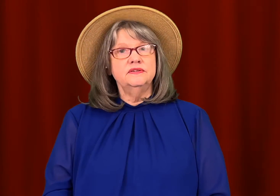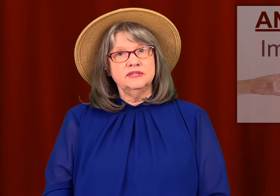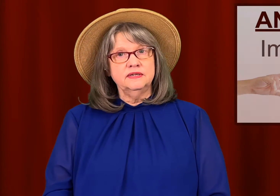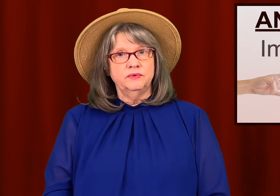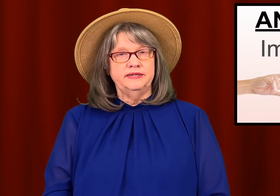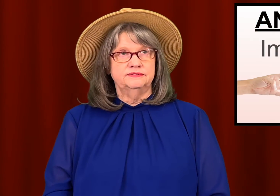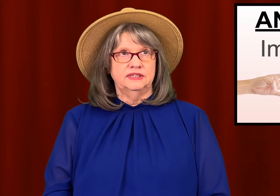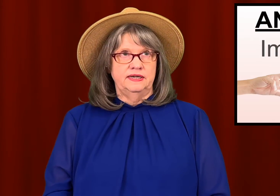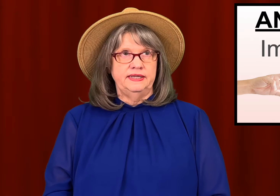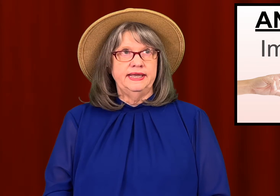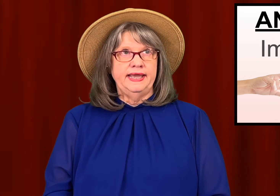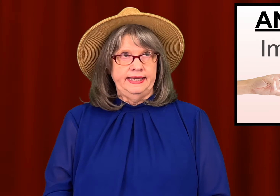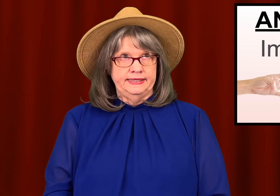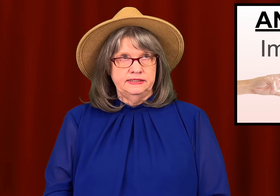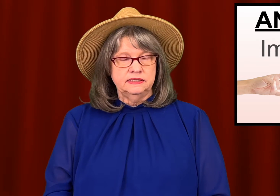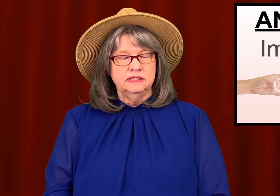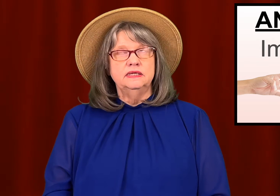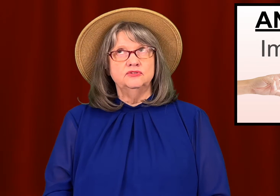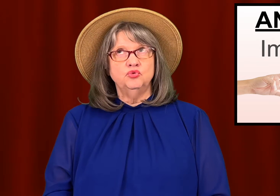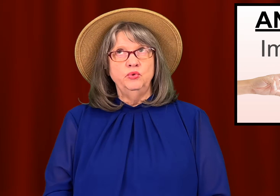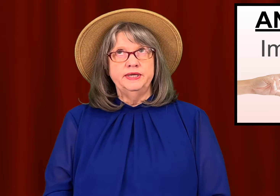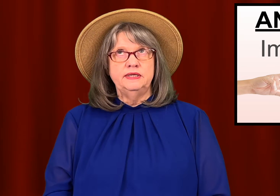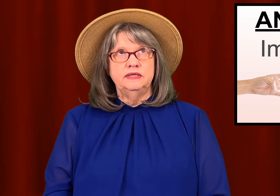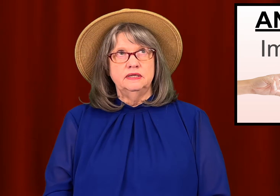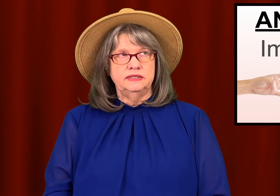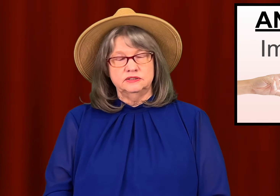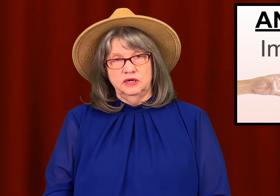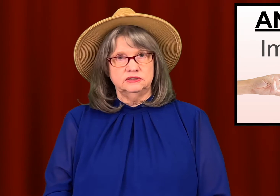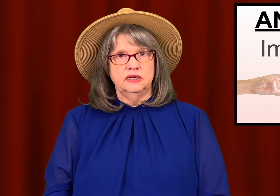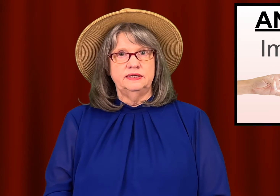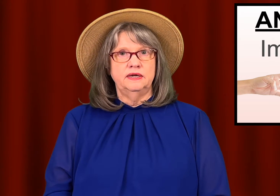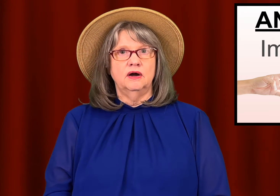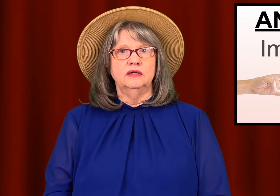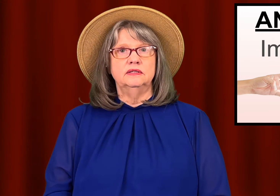The second way of signing AND is when it's not signed at all.